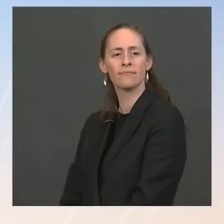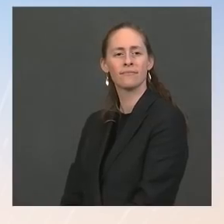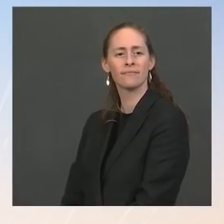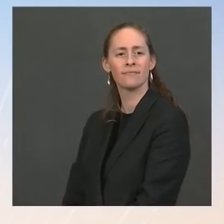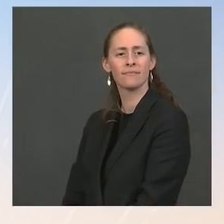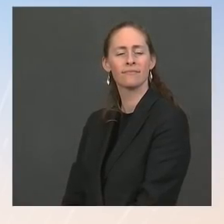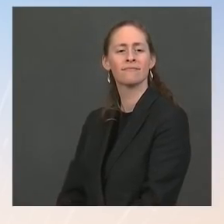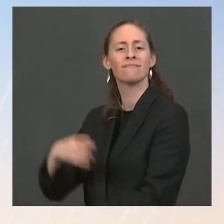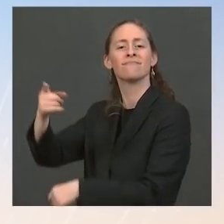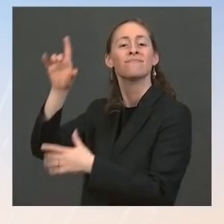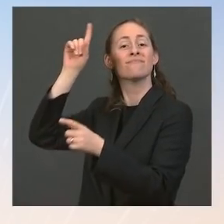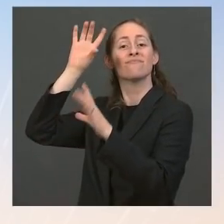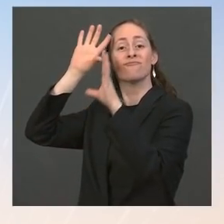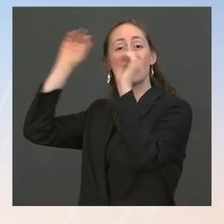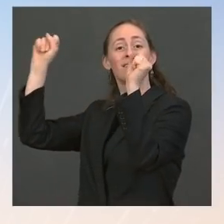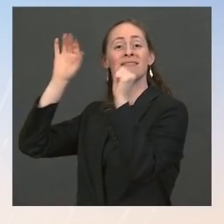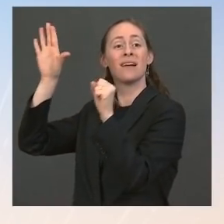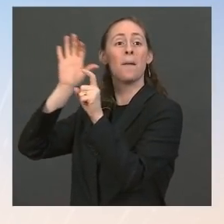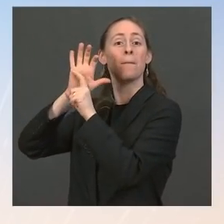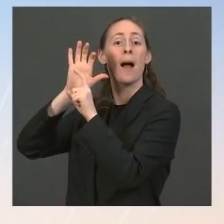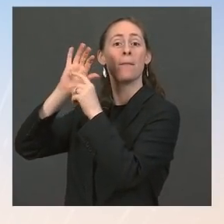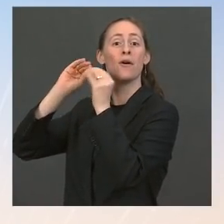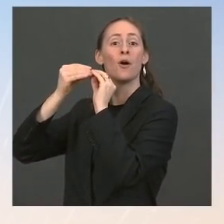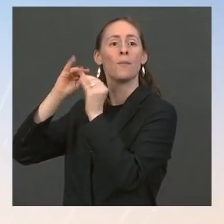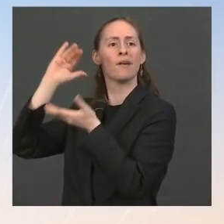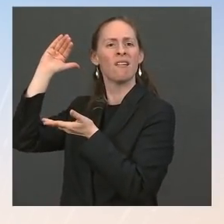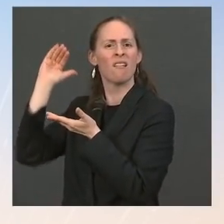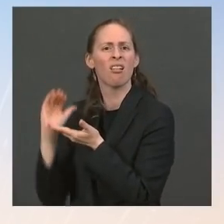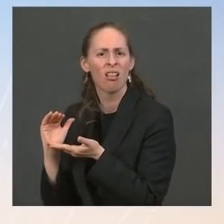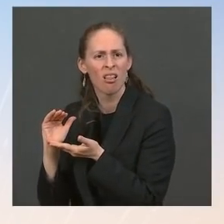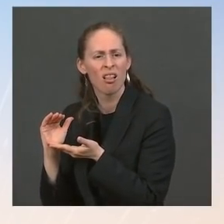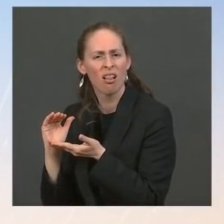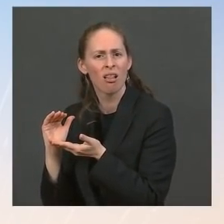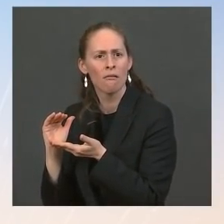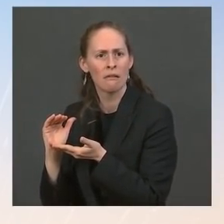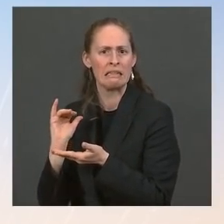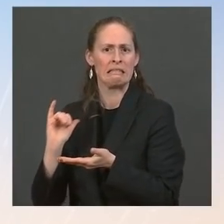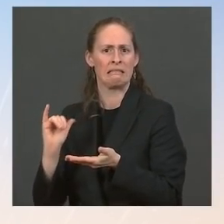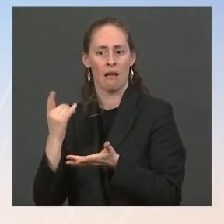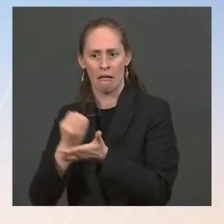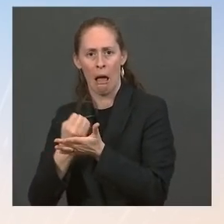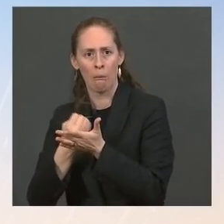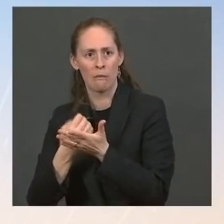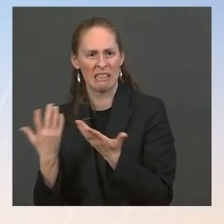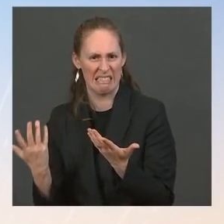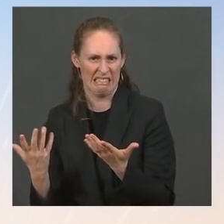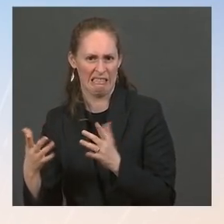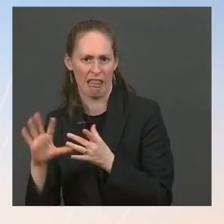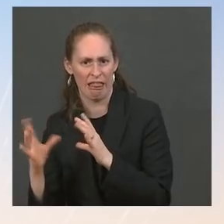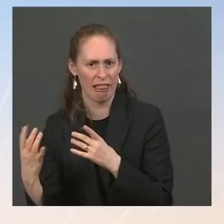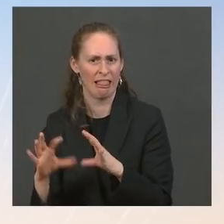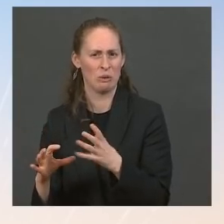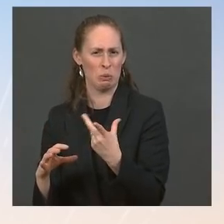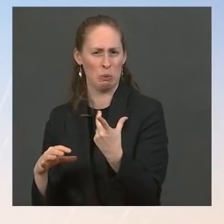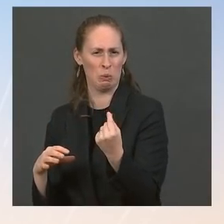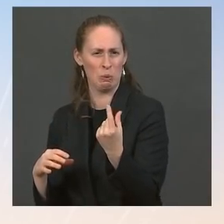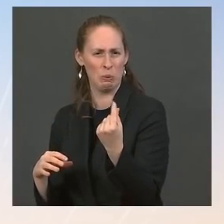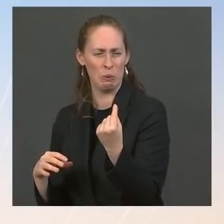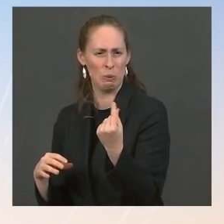on his handling of the economy, down to 39 percent. And then you see the response to his legislation, which is pretty popular. Ms. Psaki: Yeah.